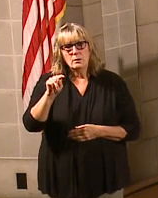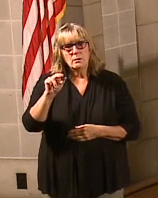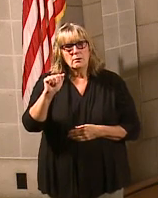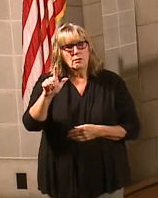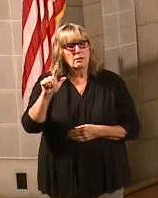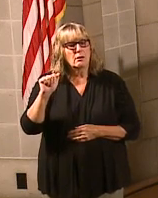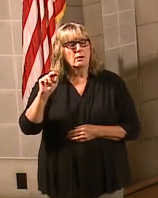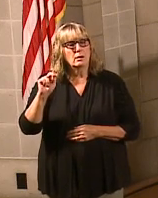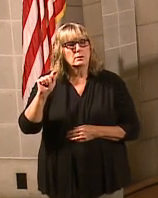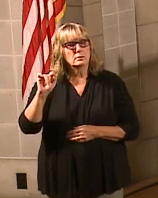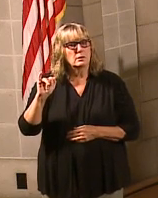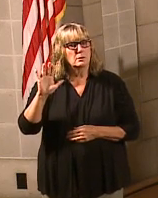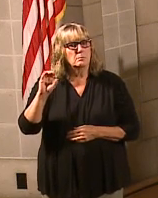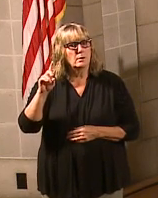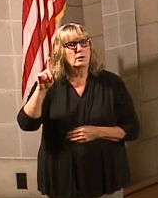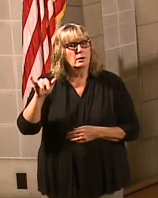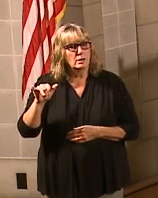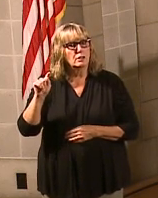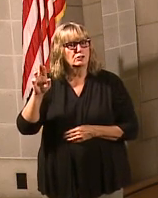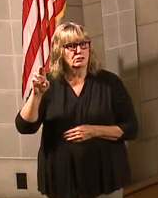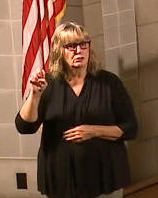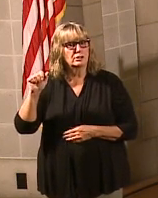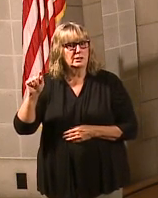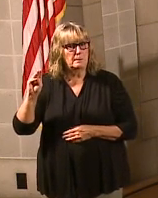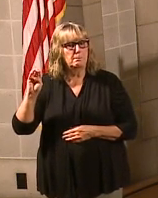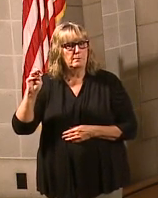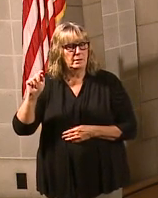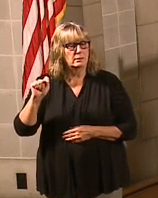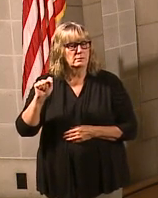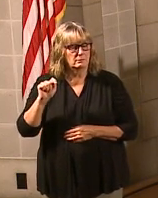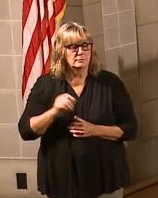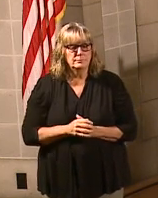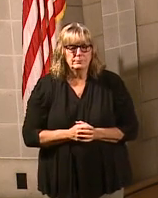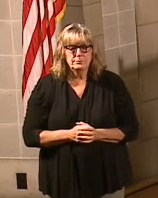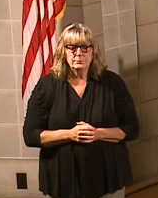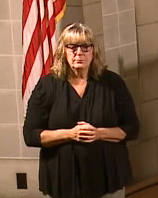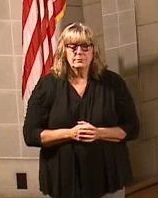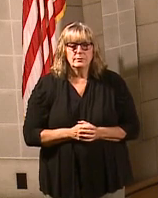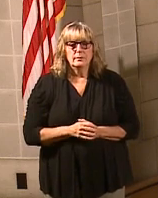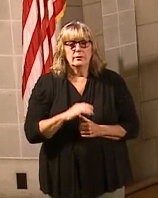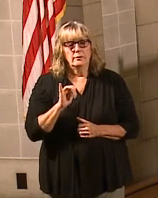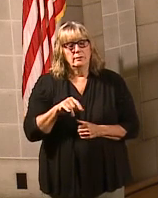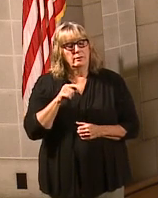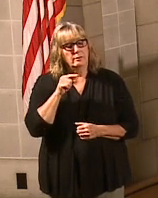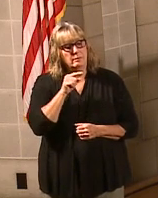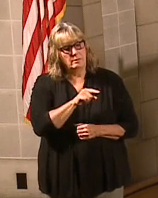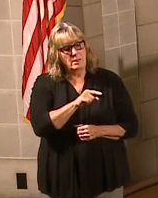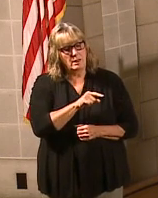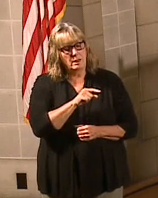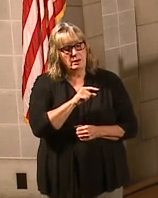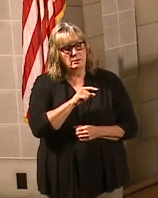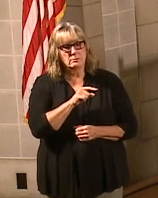HAVE HERE IN THE STATE, THAT WE'VE HAD FOR A WHILE CALLED THE